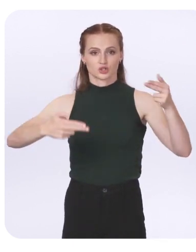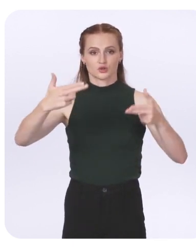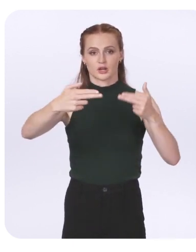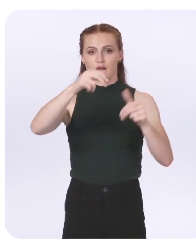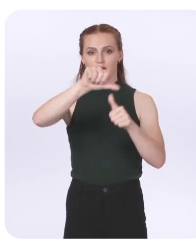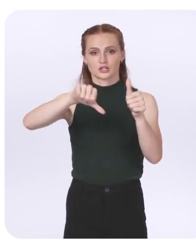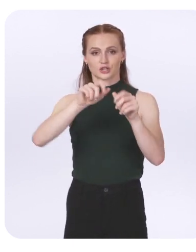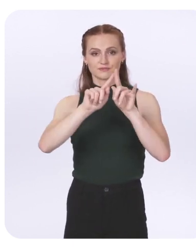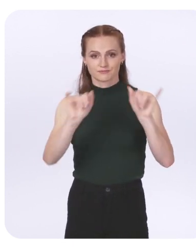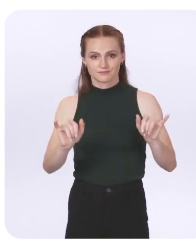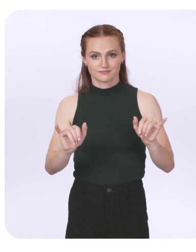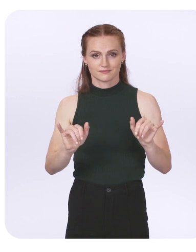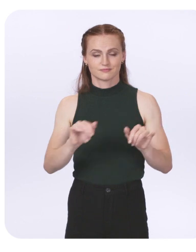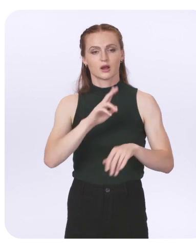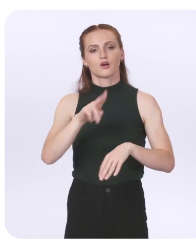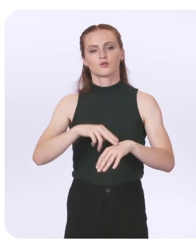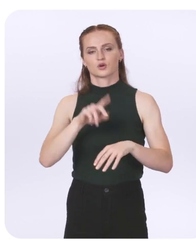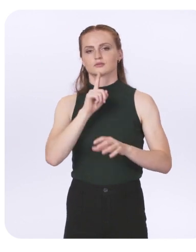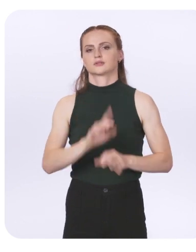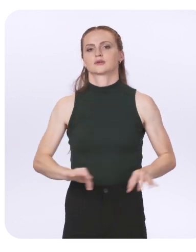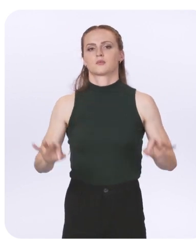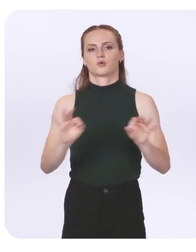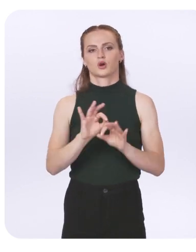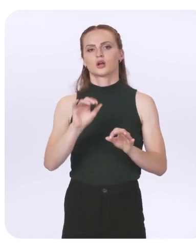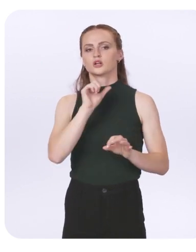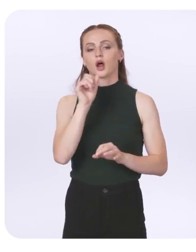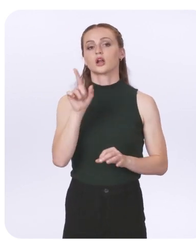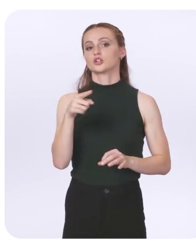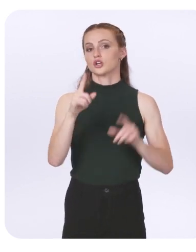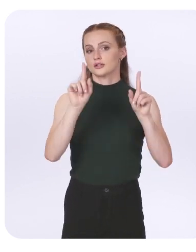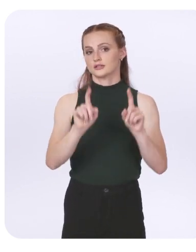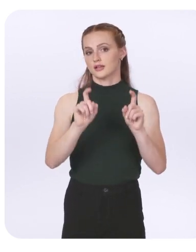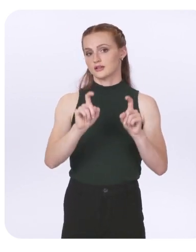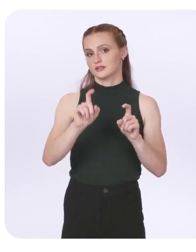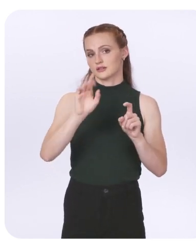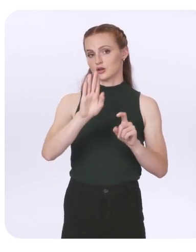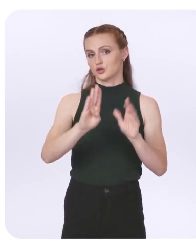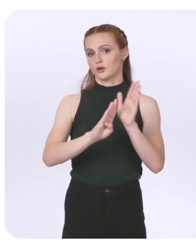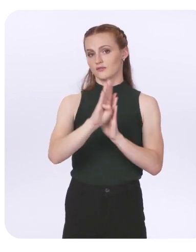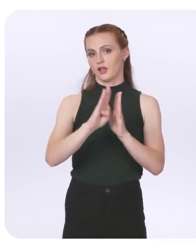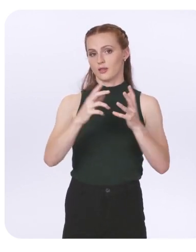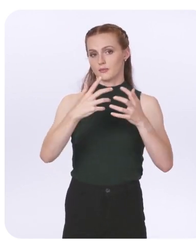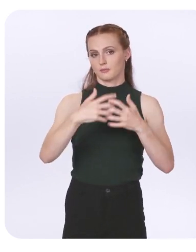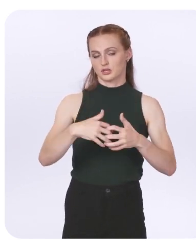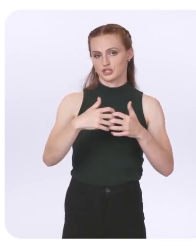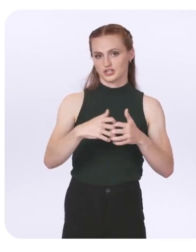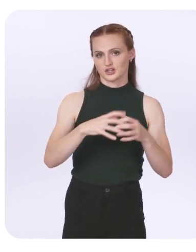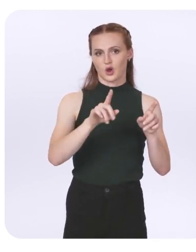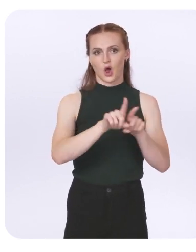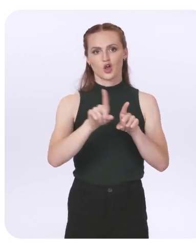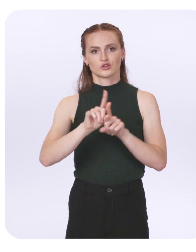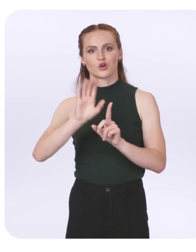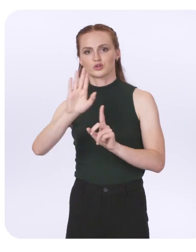And, it’s important not to just test it from your development machine. You have to test this on your target hardware.